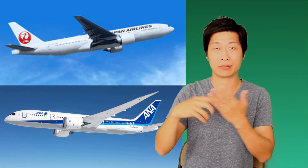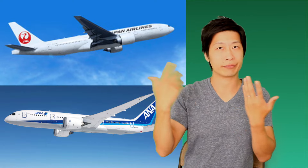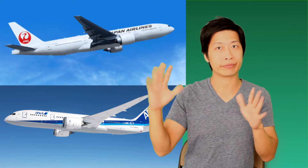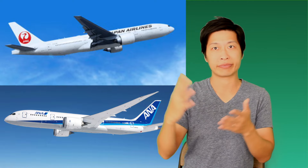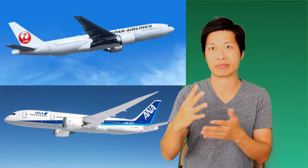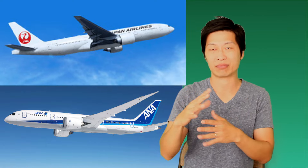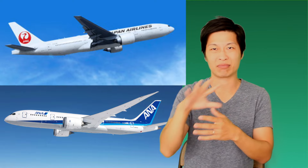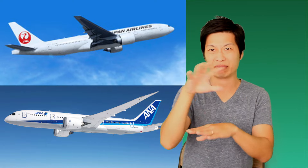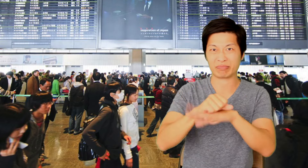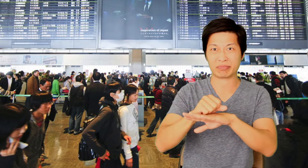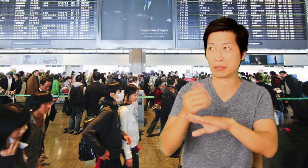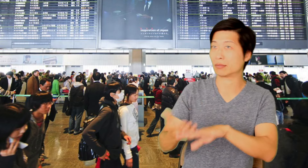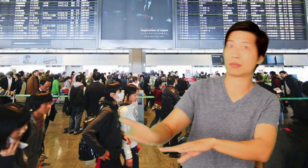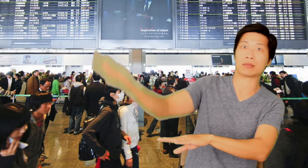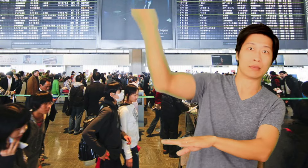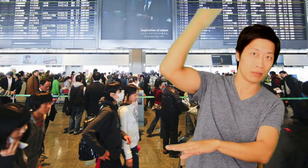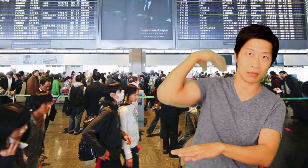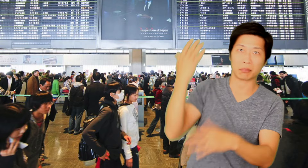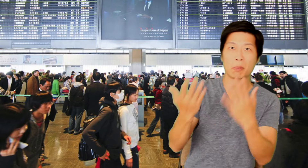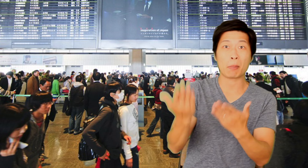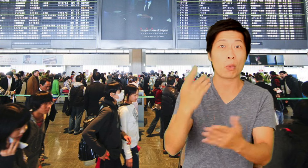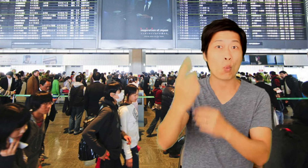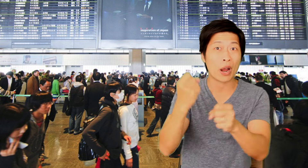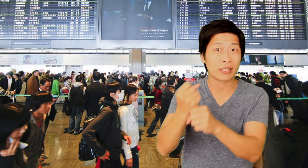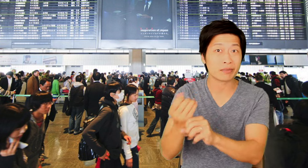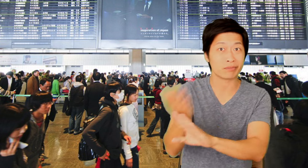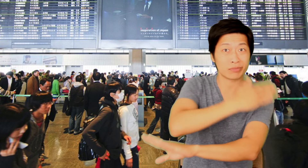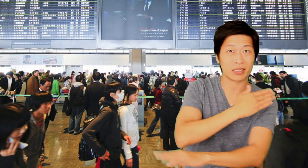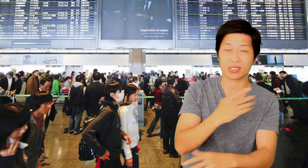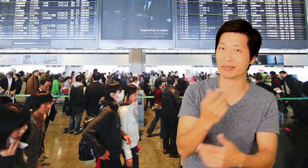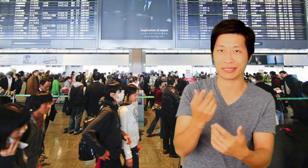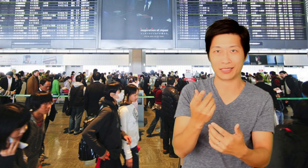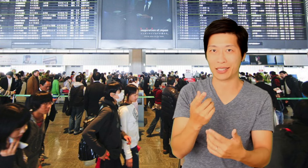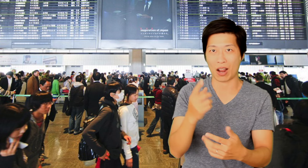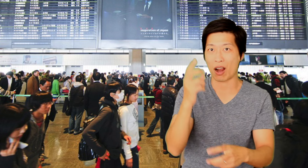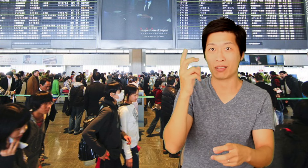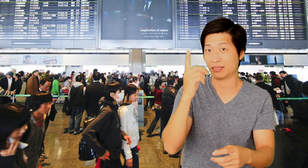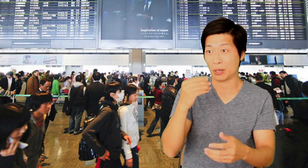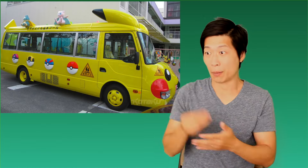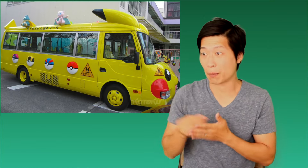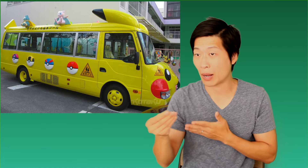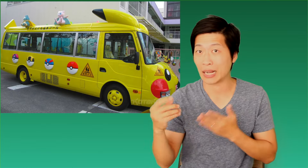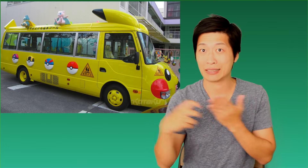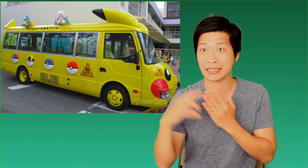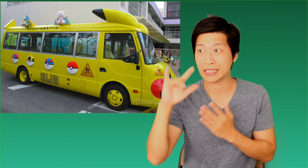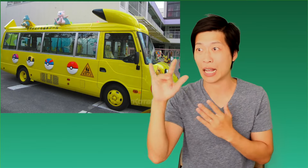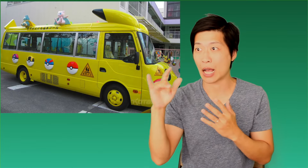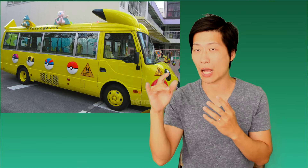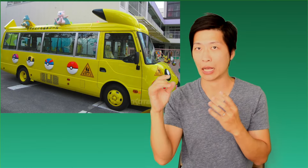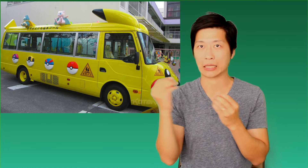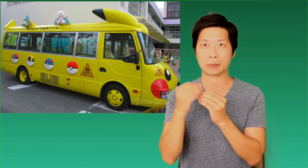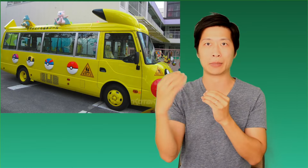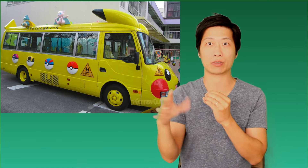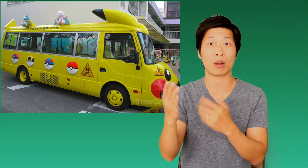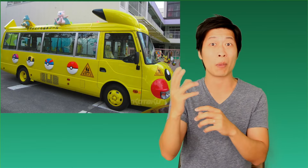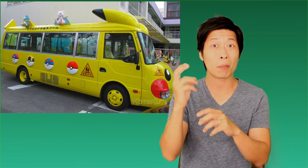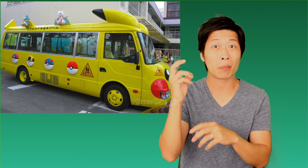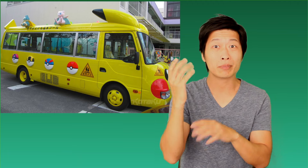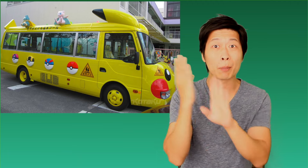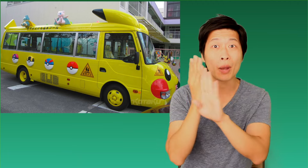have reserved their tickets a year ago so if you want to purchase you want to purchase tickets airplane tickets are